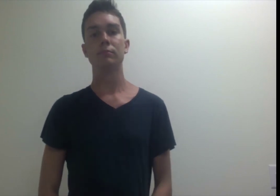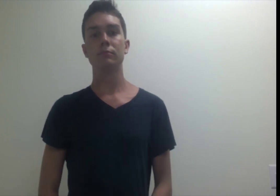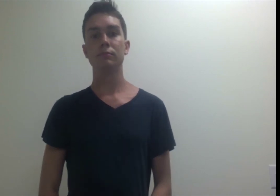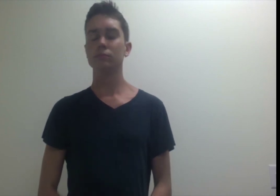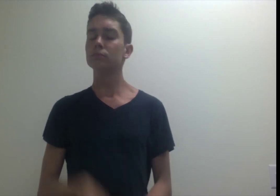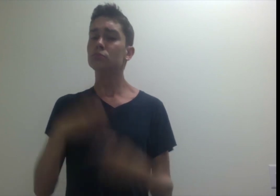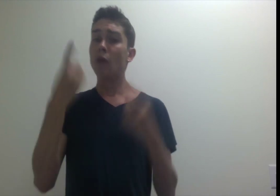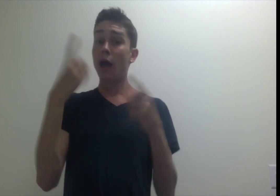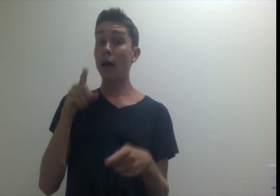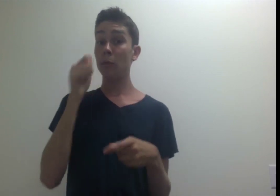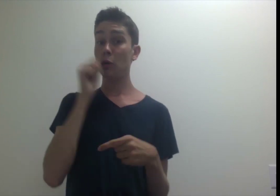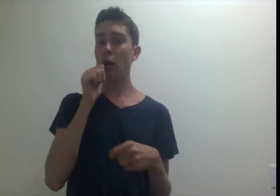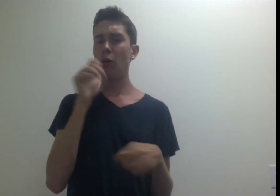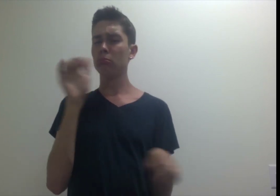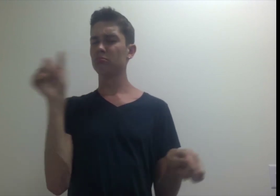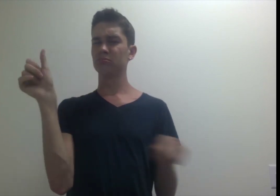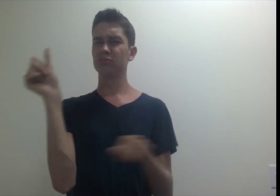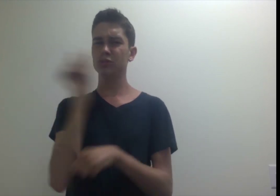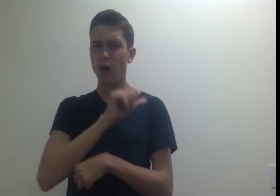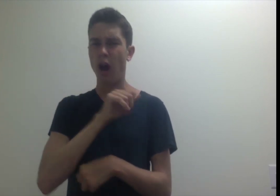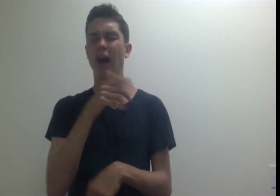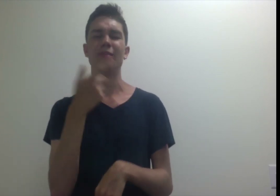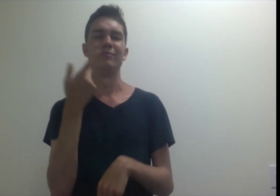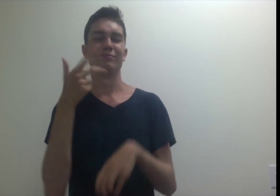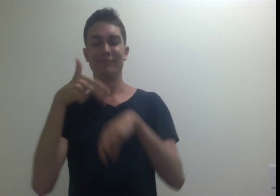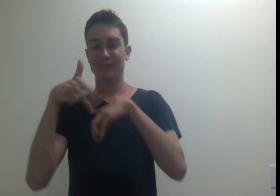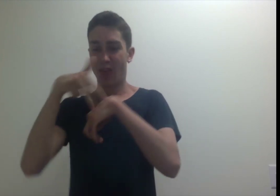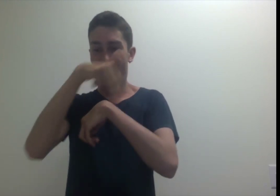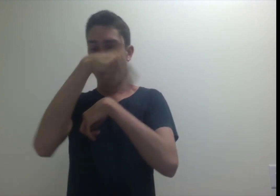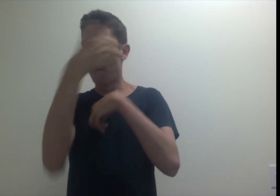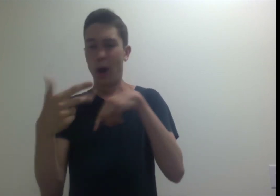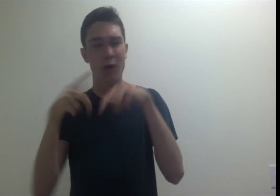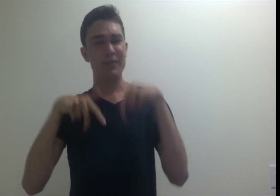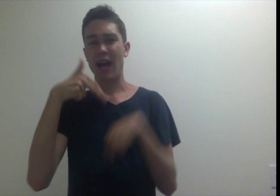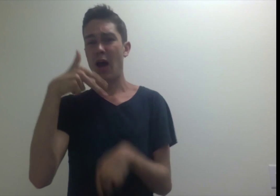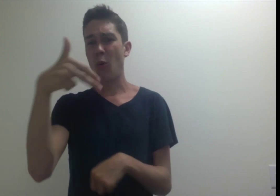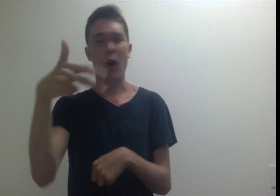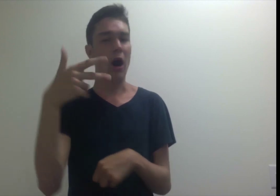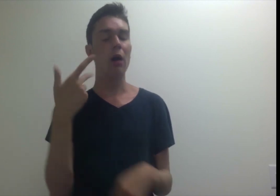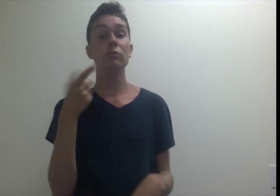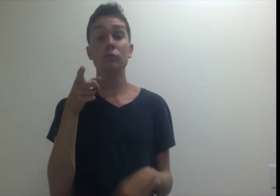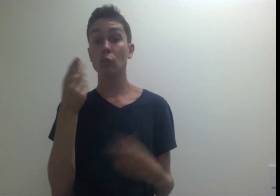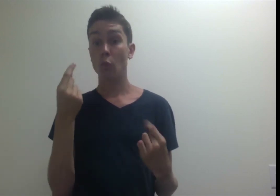If she is too drunk to even walk and falls down